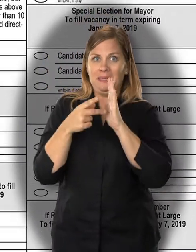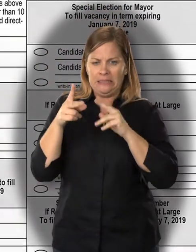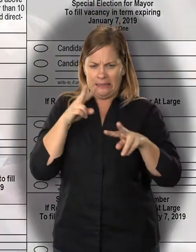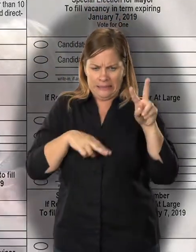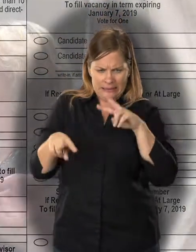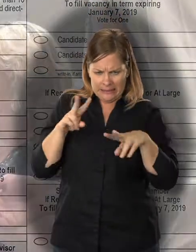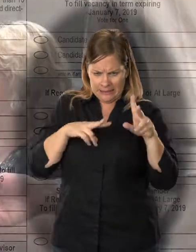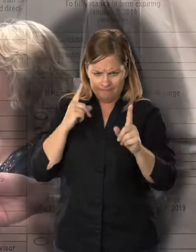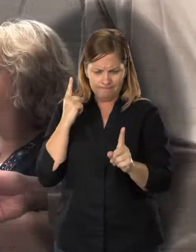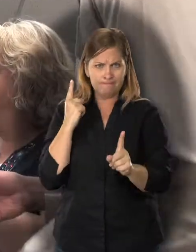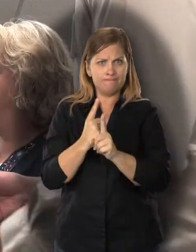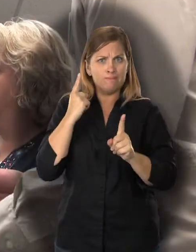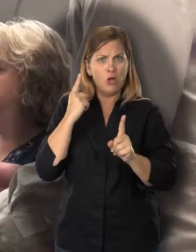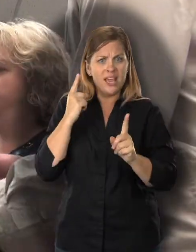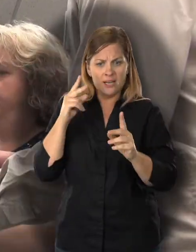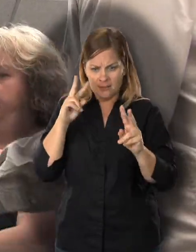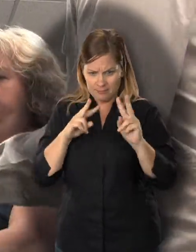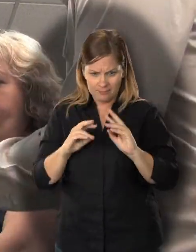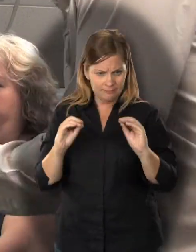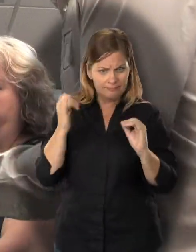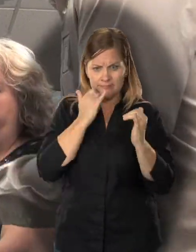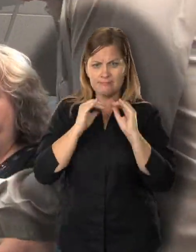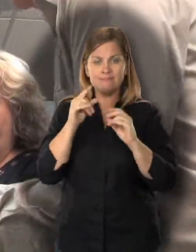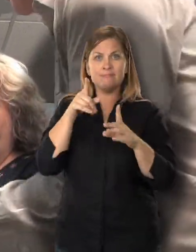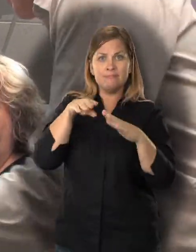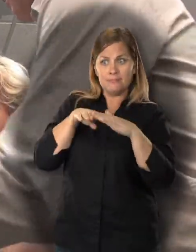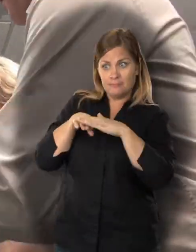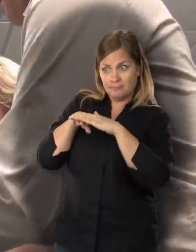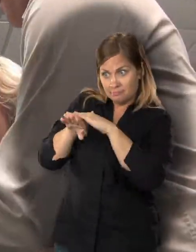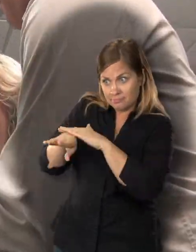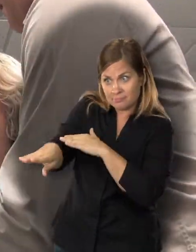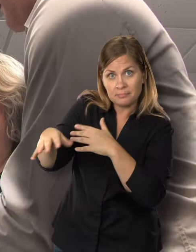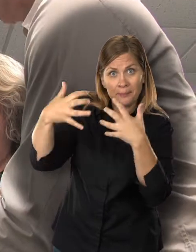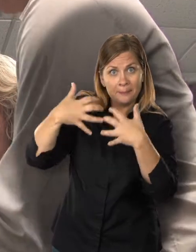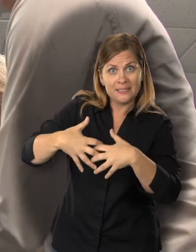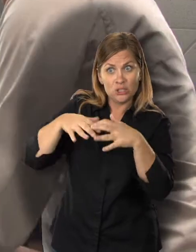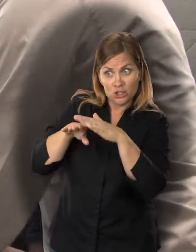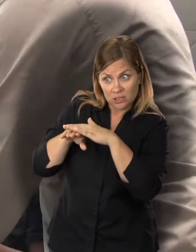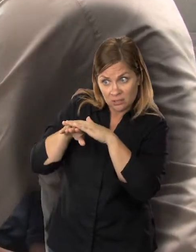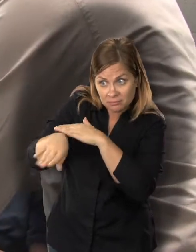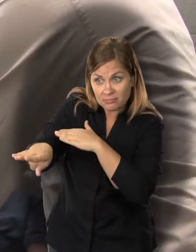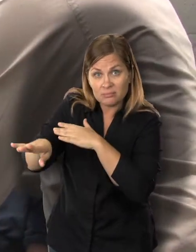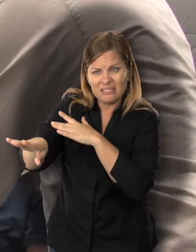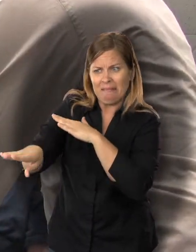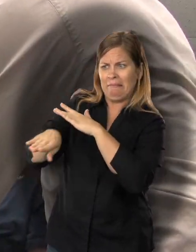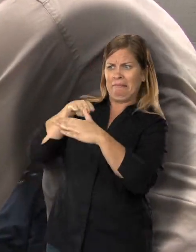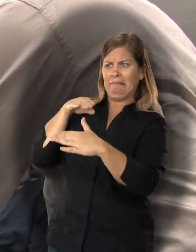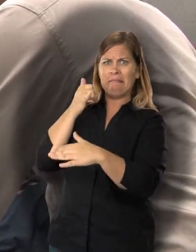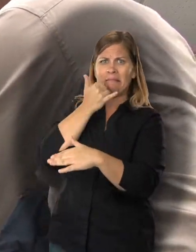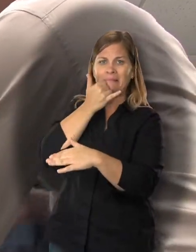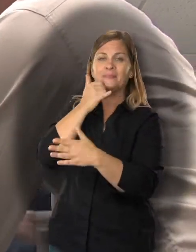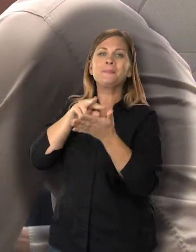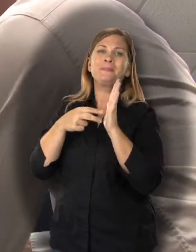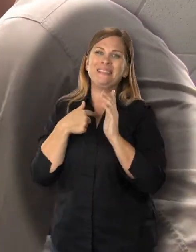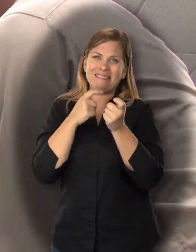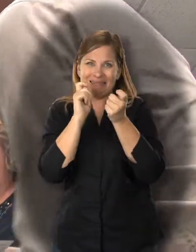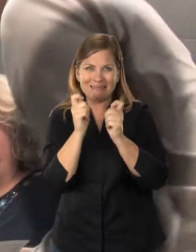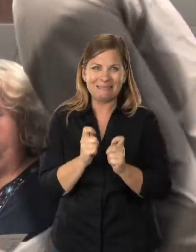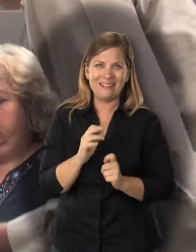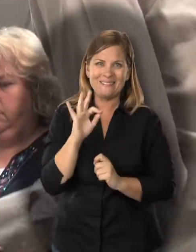The equipment will reject your ballot if you made a mistake in filling it out. That way you can fix them before you leave the early voting location.